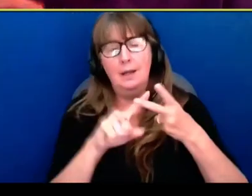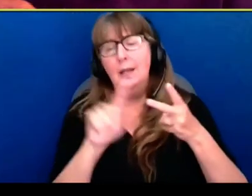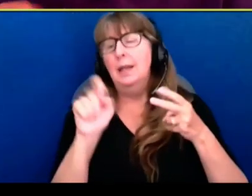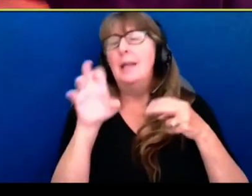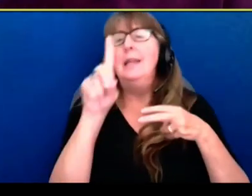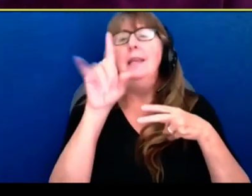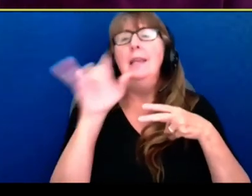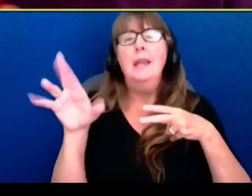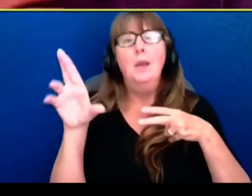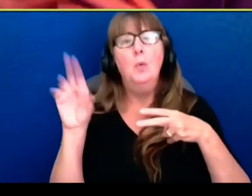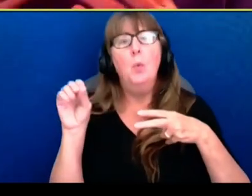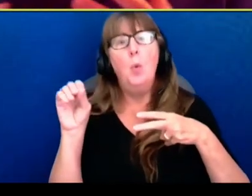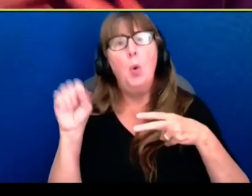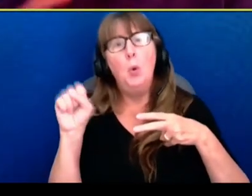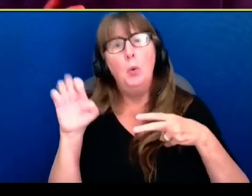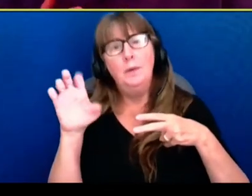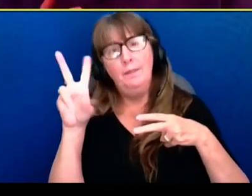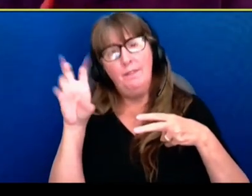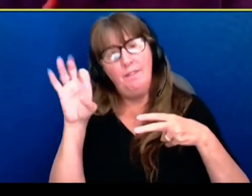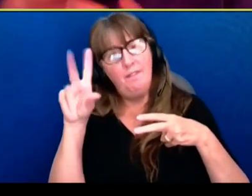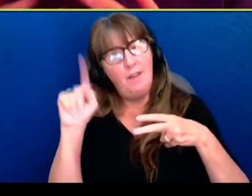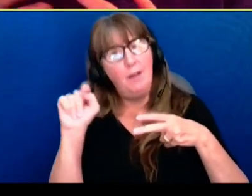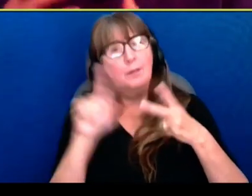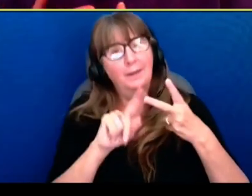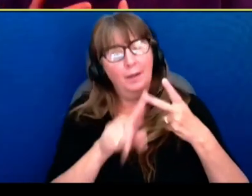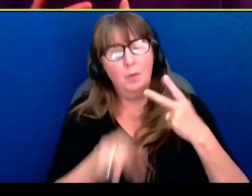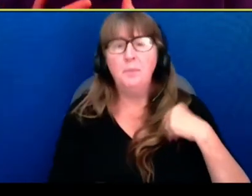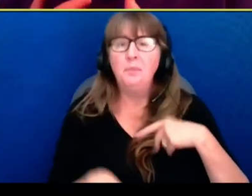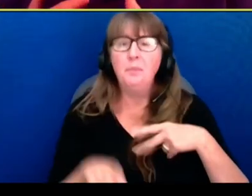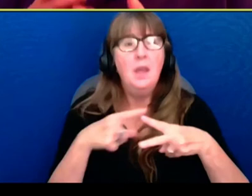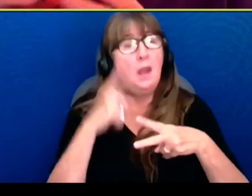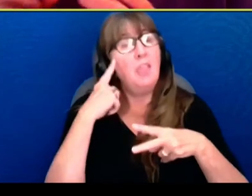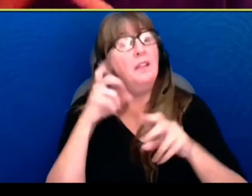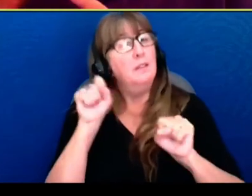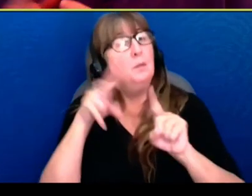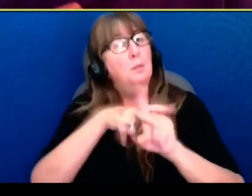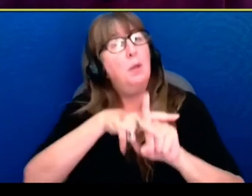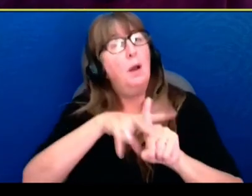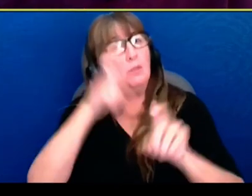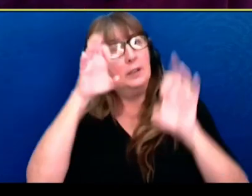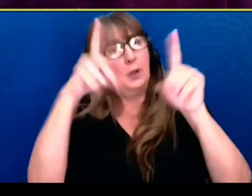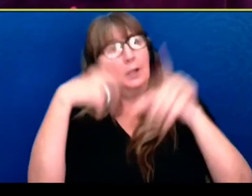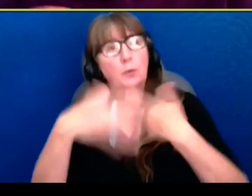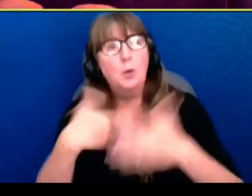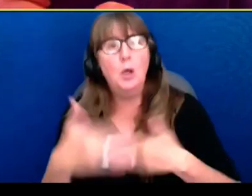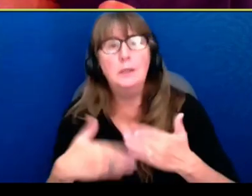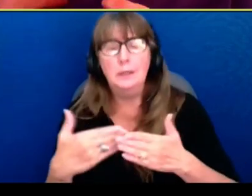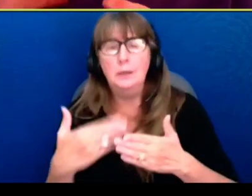But, Lincoln was quoted I think it applies to education to the educational process, particularly well.